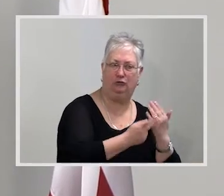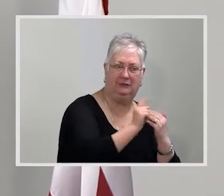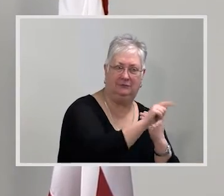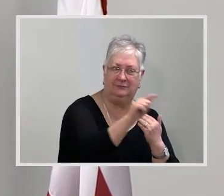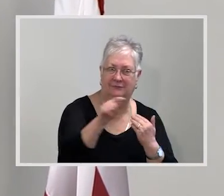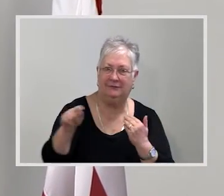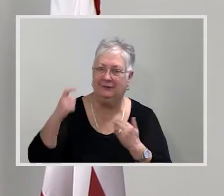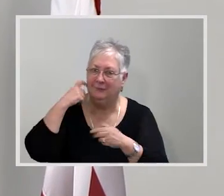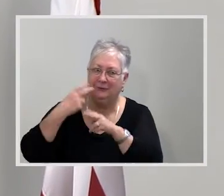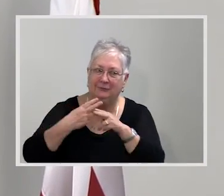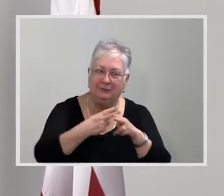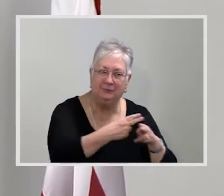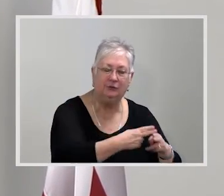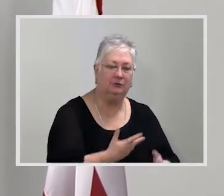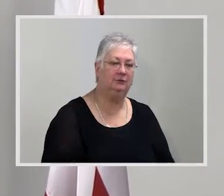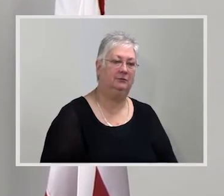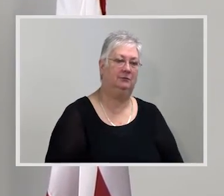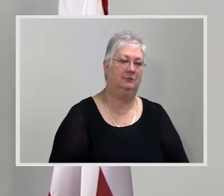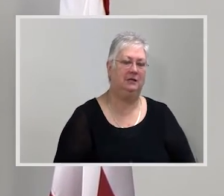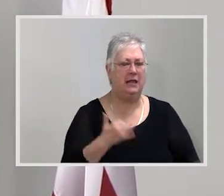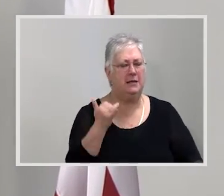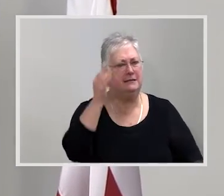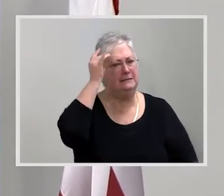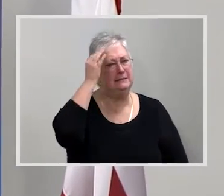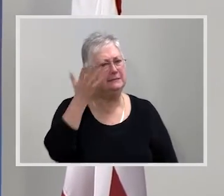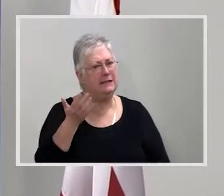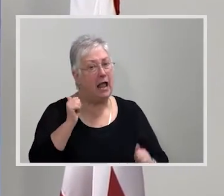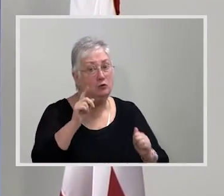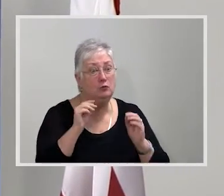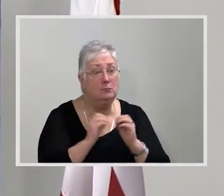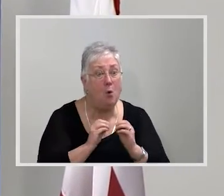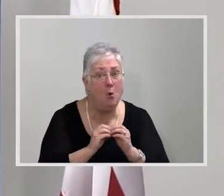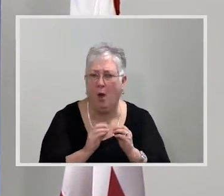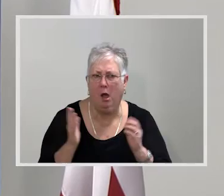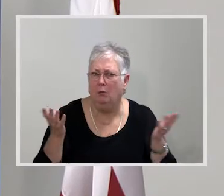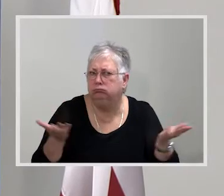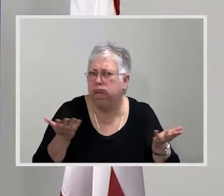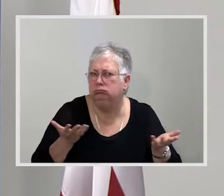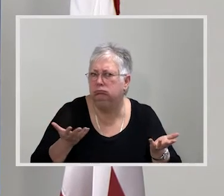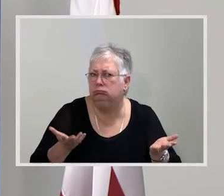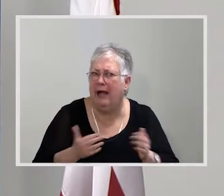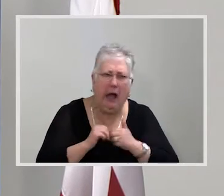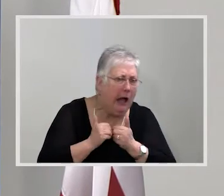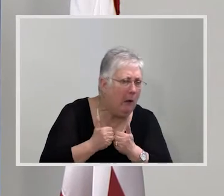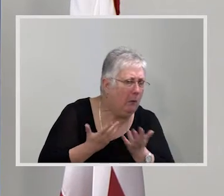AND HOW CAN WE DO MORE? I ASKED POLLY TO WORK WITH STAKEHOLDERS AND MEMBERS OF THE